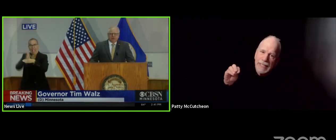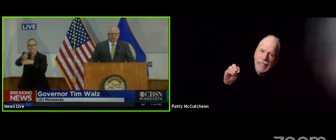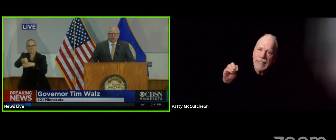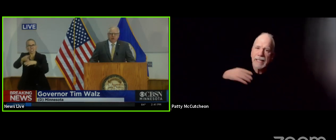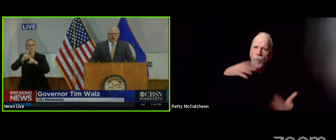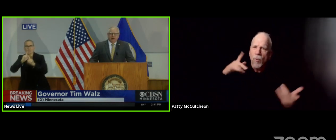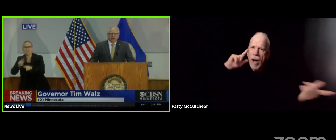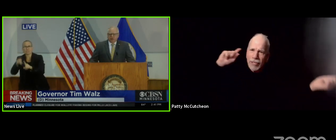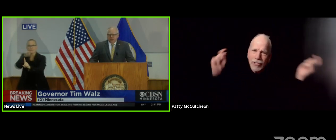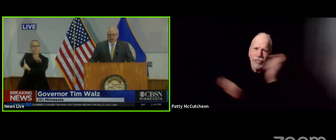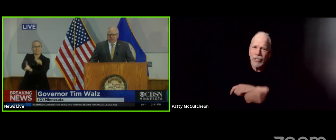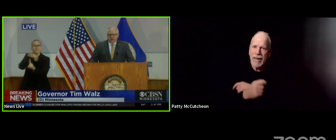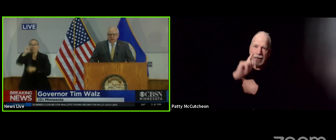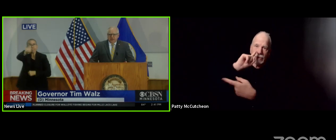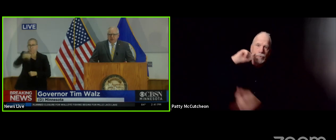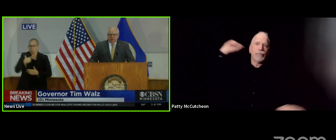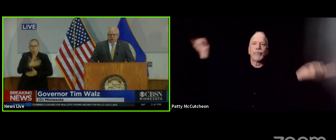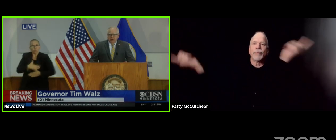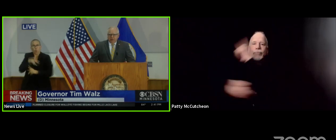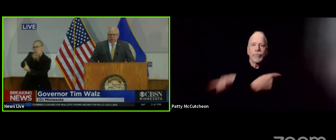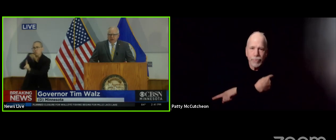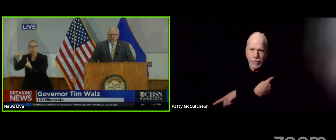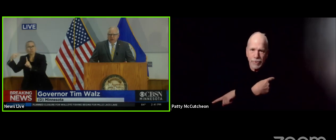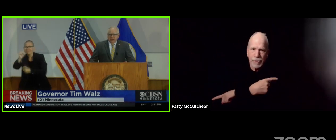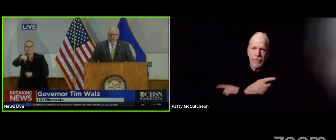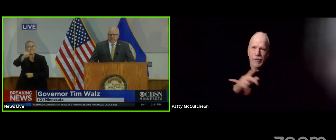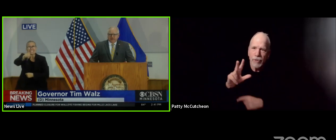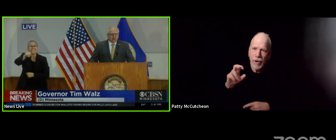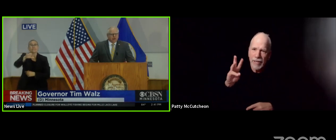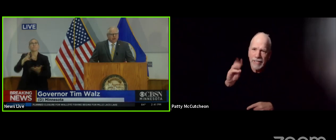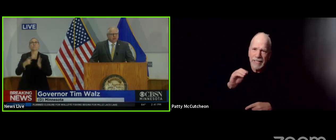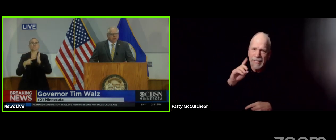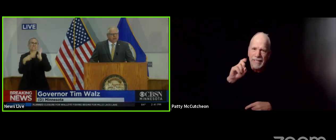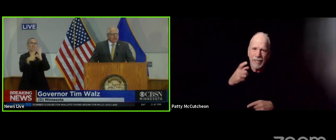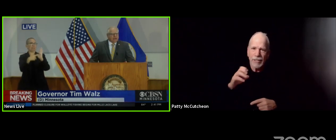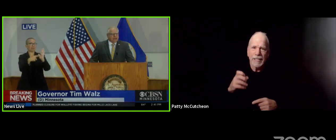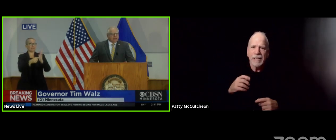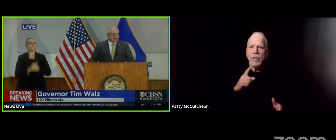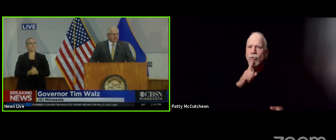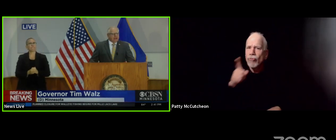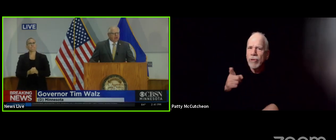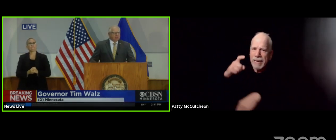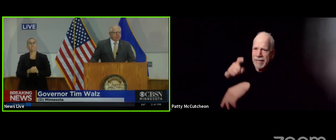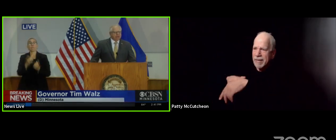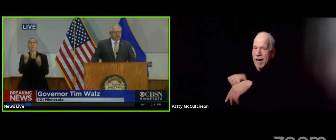TO JOURNALISTS THAT WERE INAPPROPRIATE, WHERE WE HAD SEVERAL JOURNALISTS DETAINED, I DID EVERYTHING I COULD IMMEDIATELY